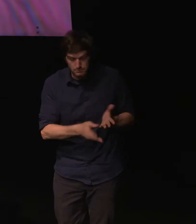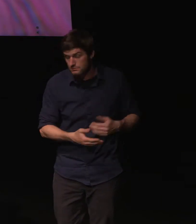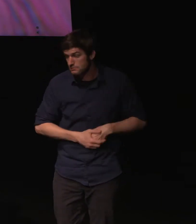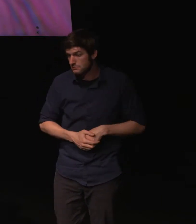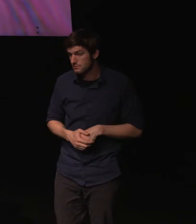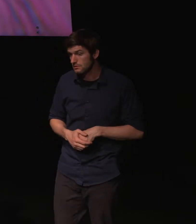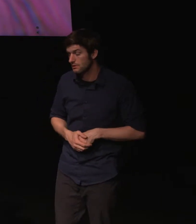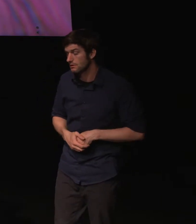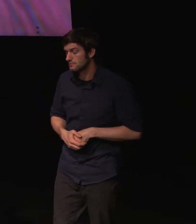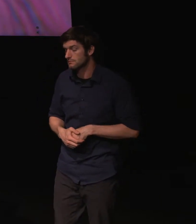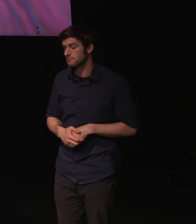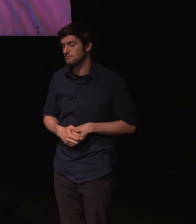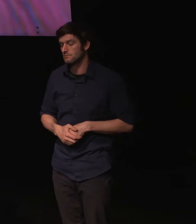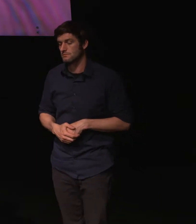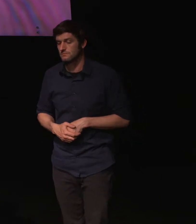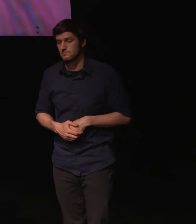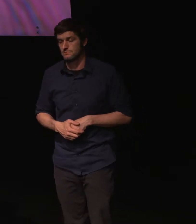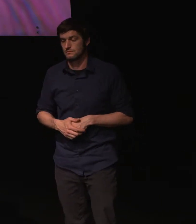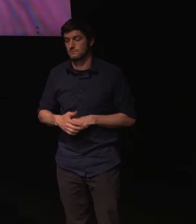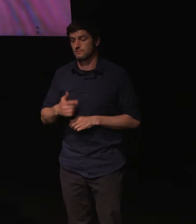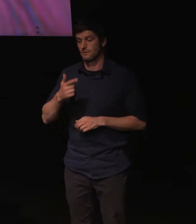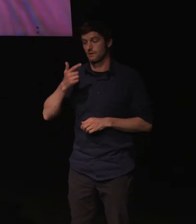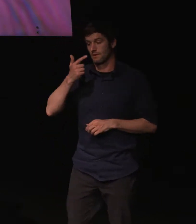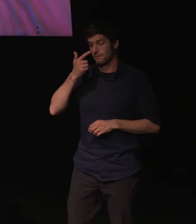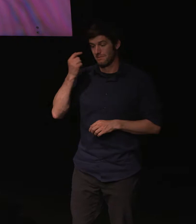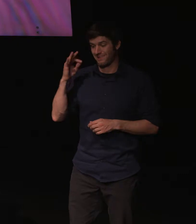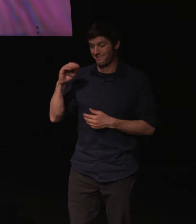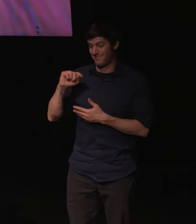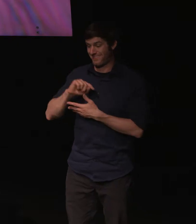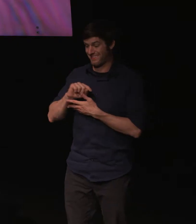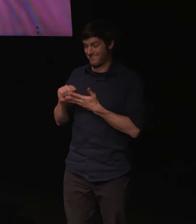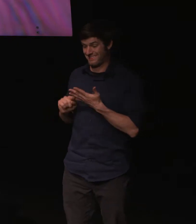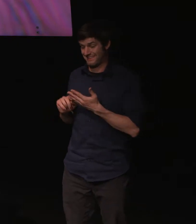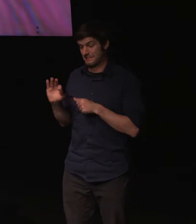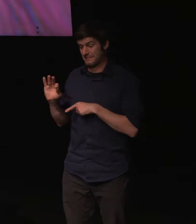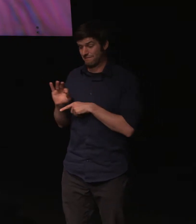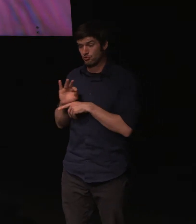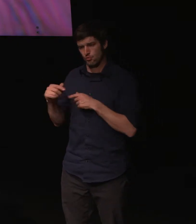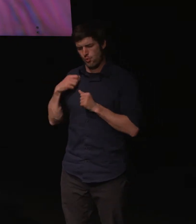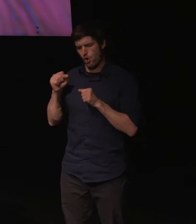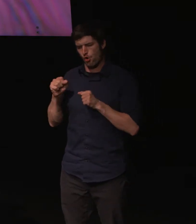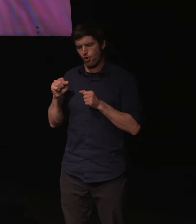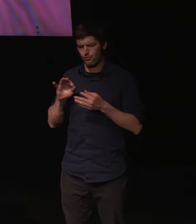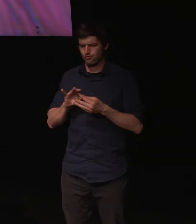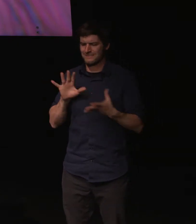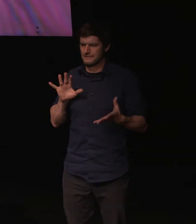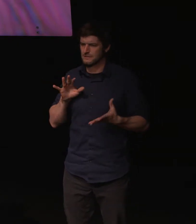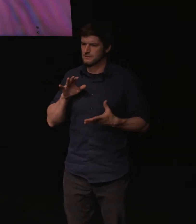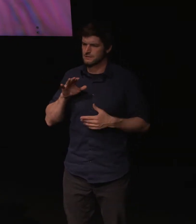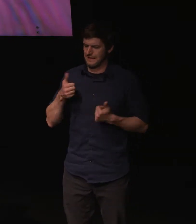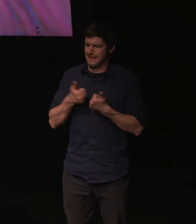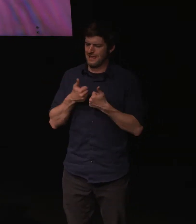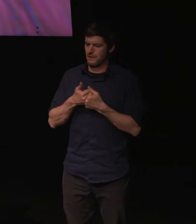Because of these features we could have released Collapsus about 2 years ago. We haven't. Collapsus isn't out yet.